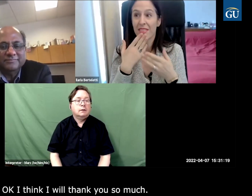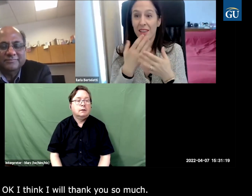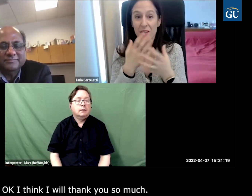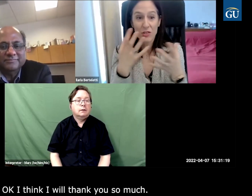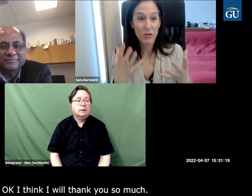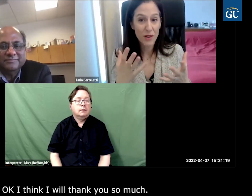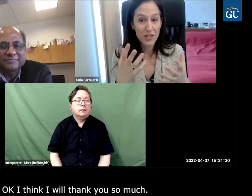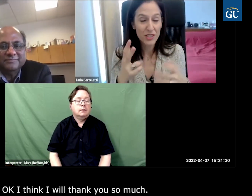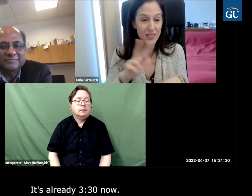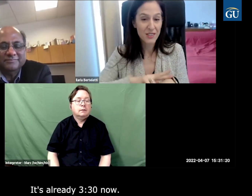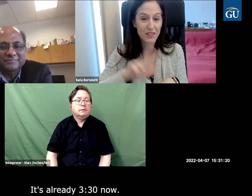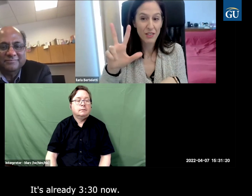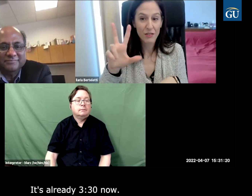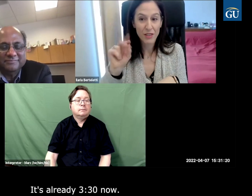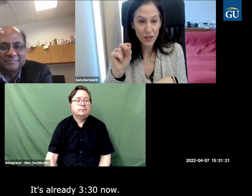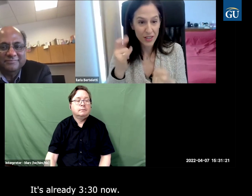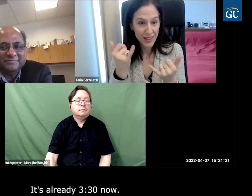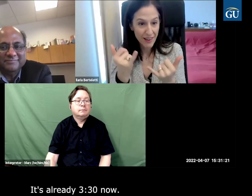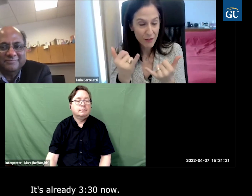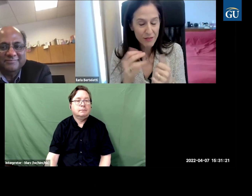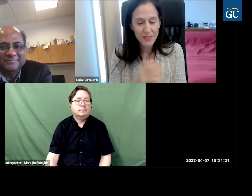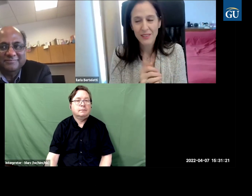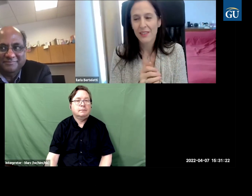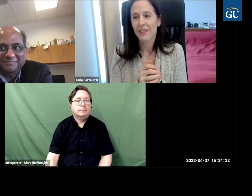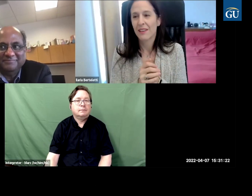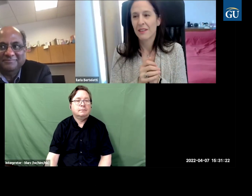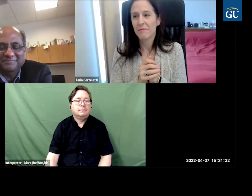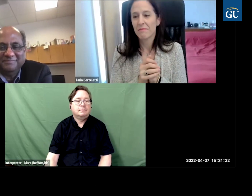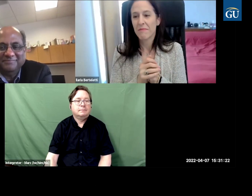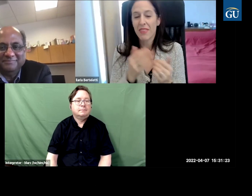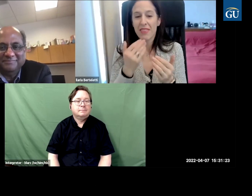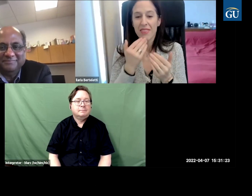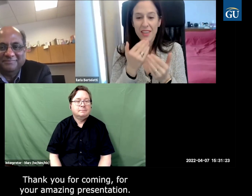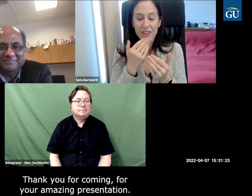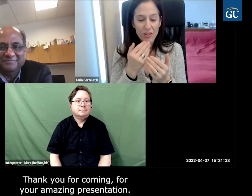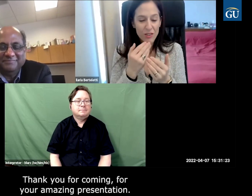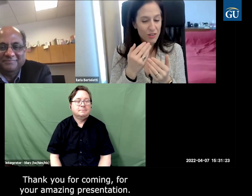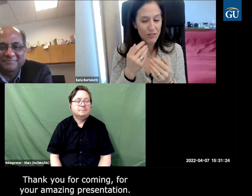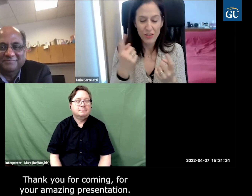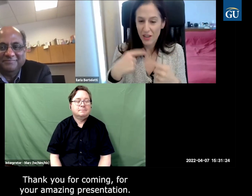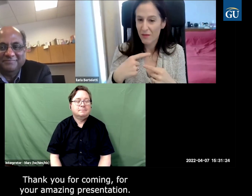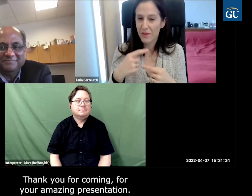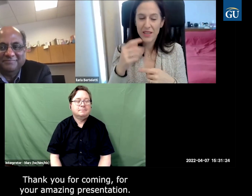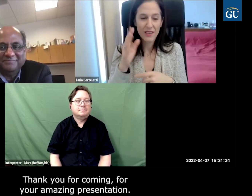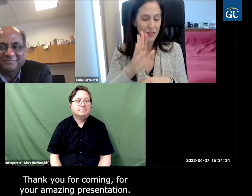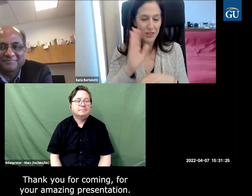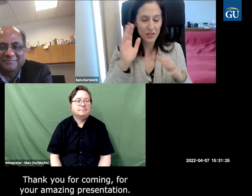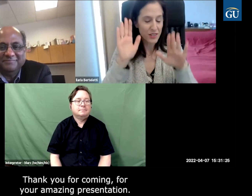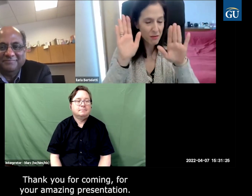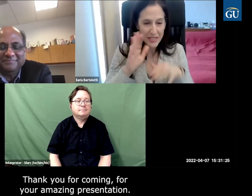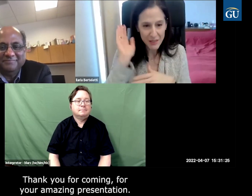thank you so much it's already 3 30 now